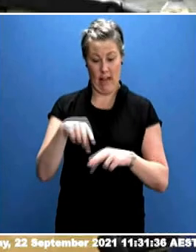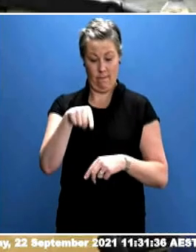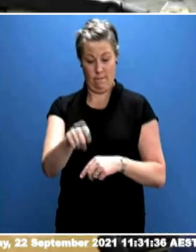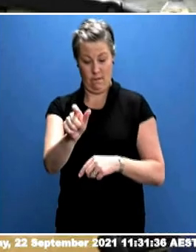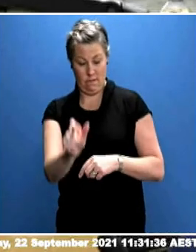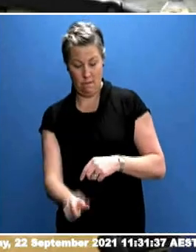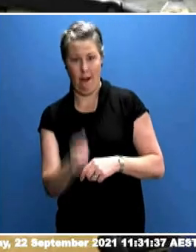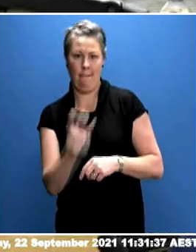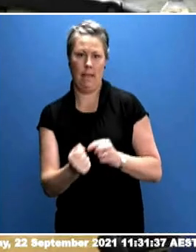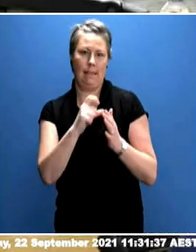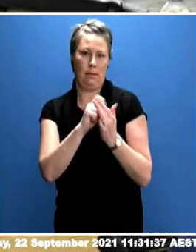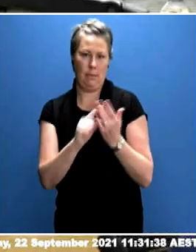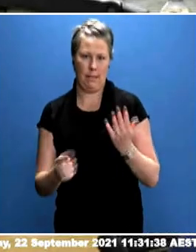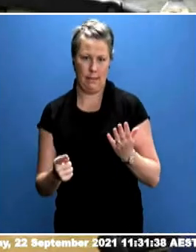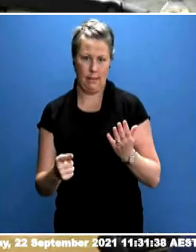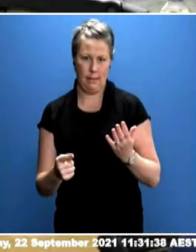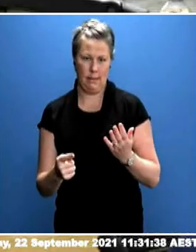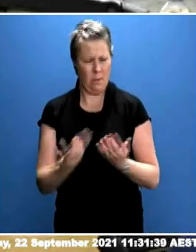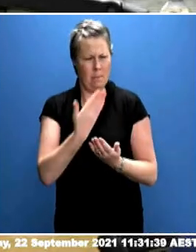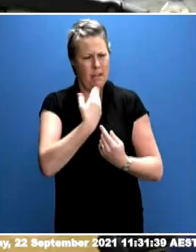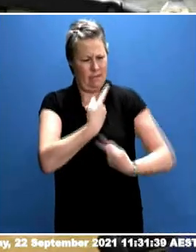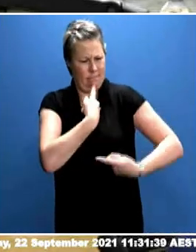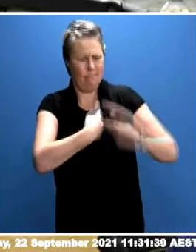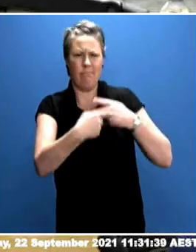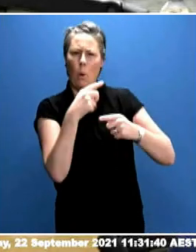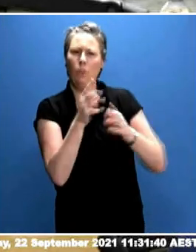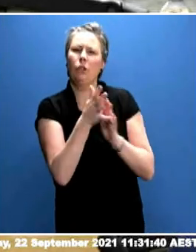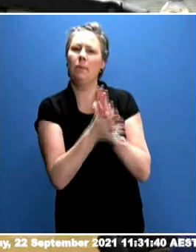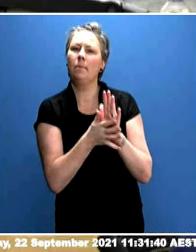Could you just please perhaps just take us through that and identify